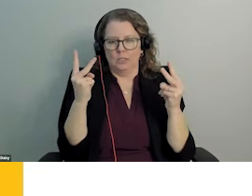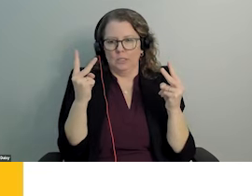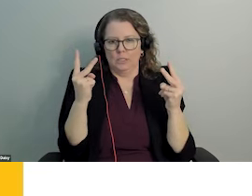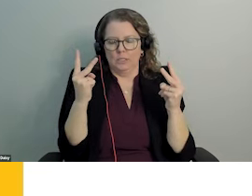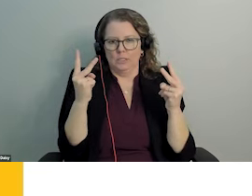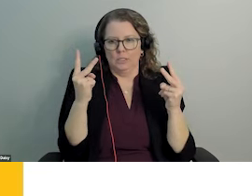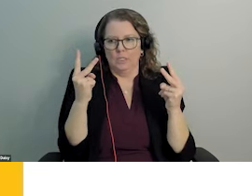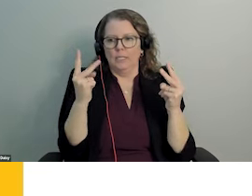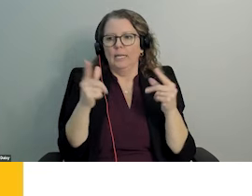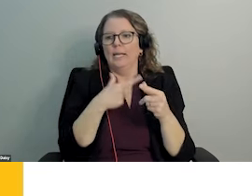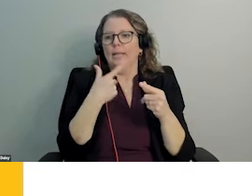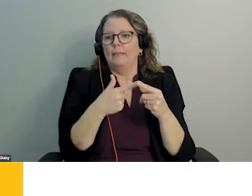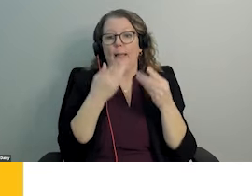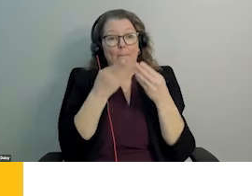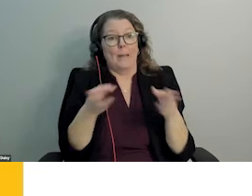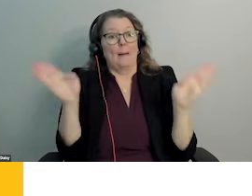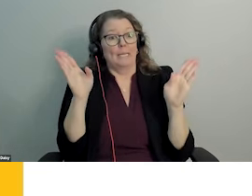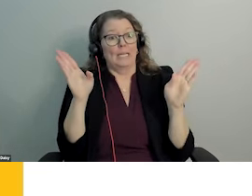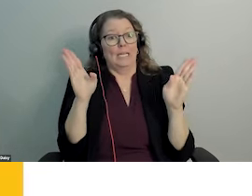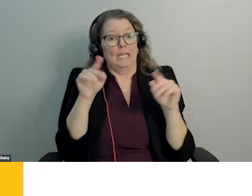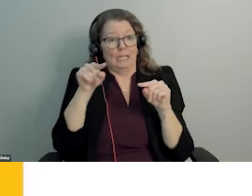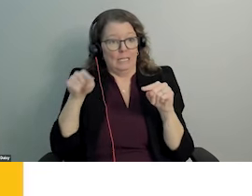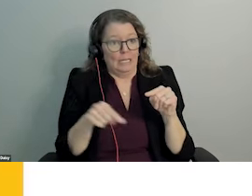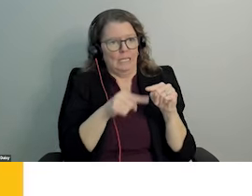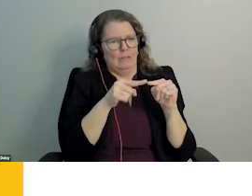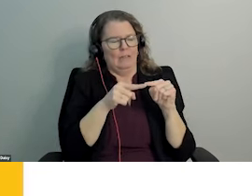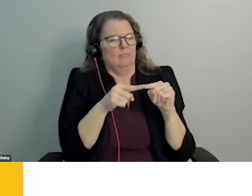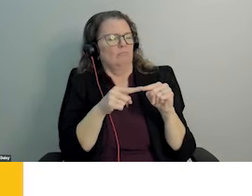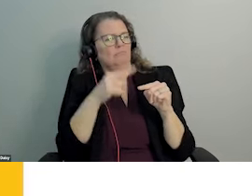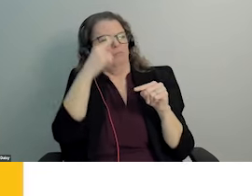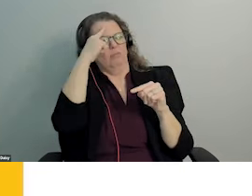Then the public starts to view disability as this outlier or rarity.